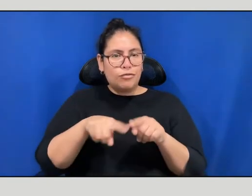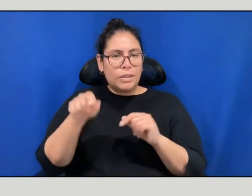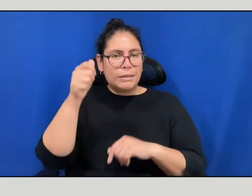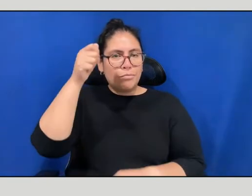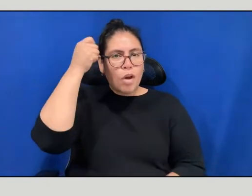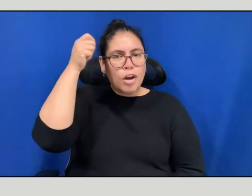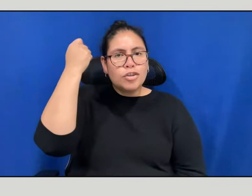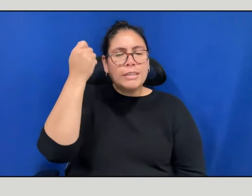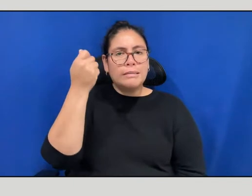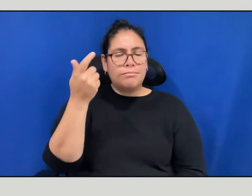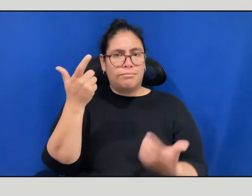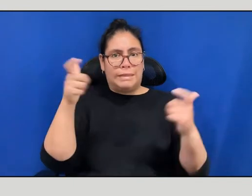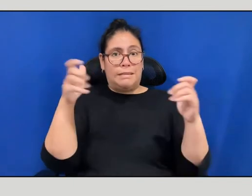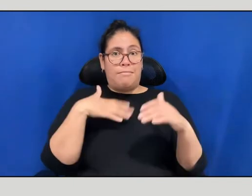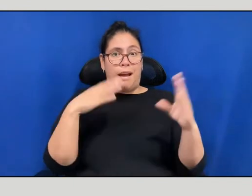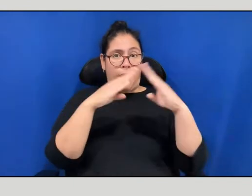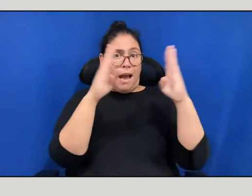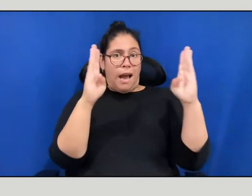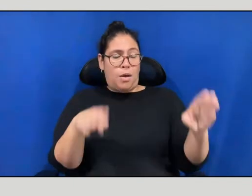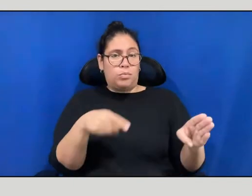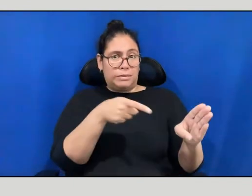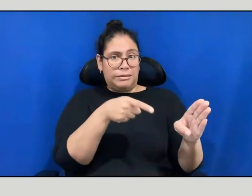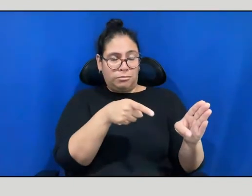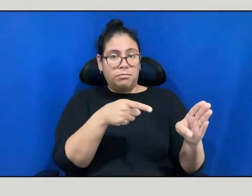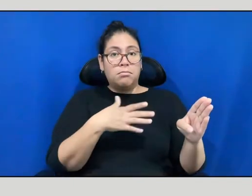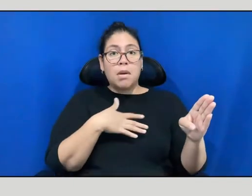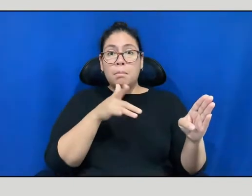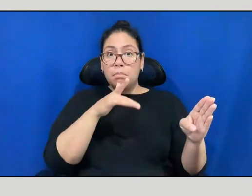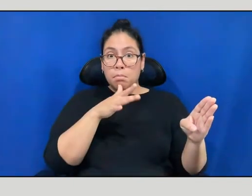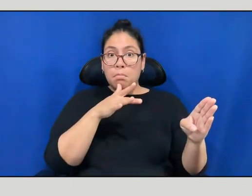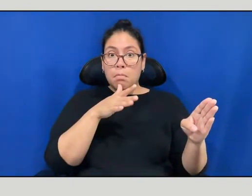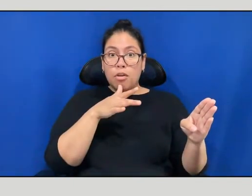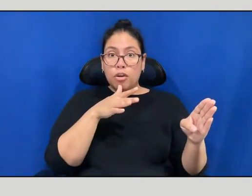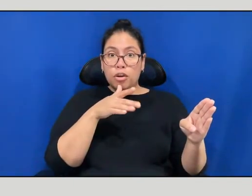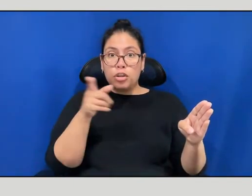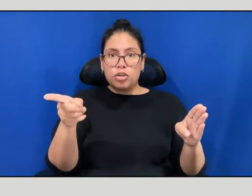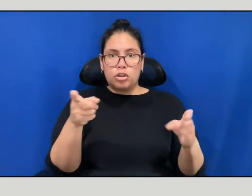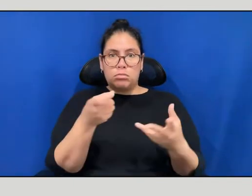my mother was a cloth maker. My grandmother was a sewer.